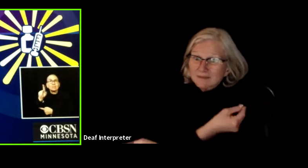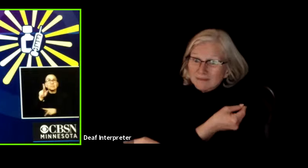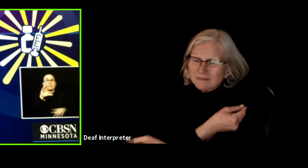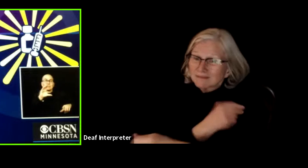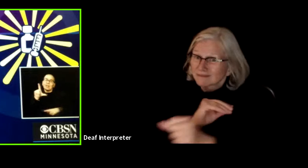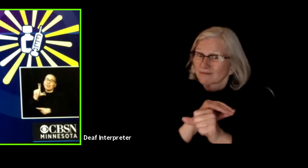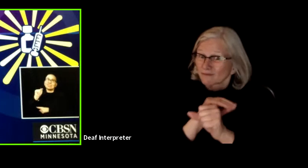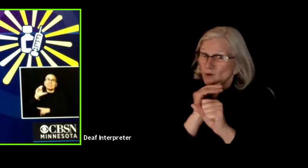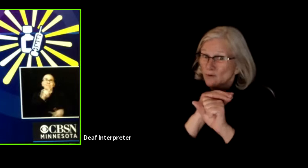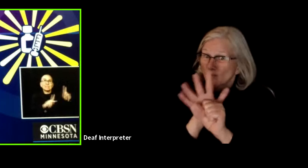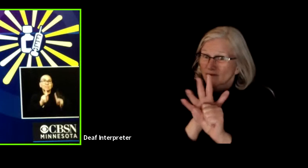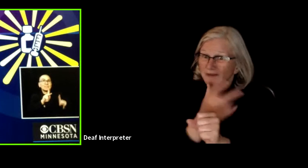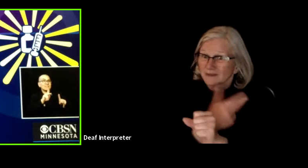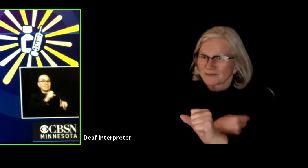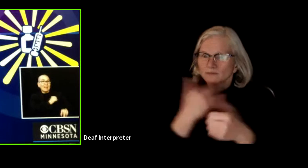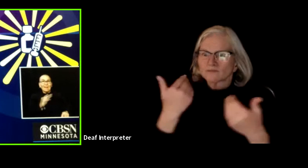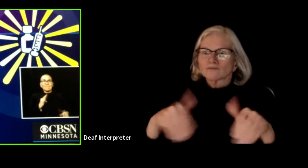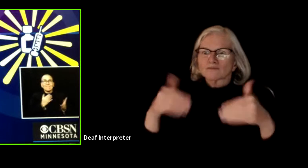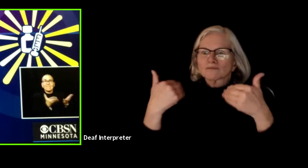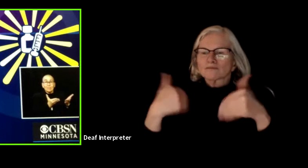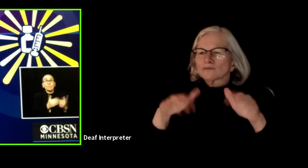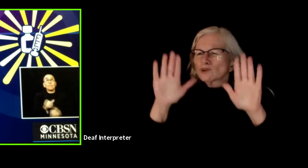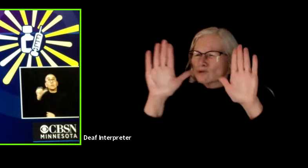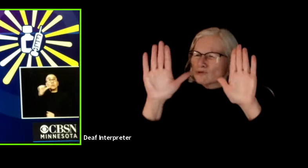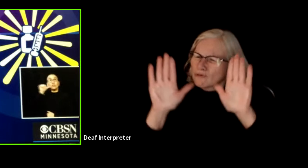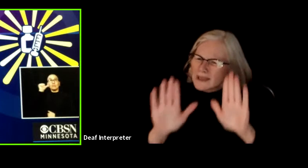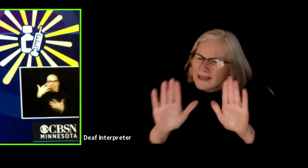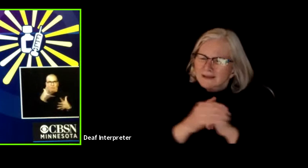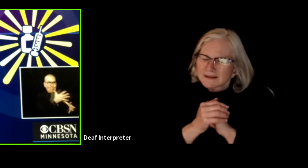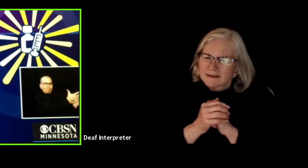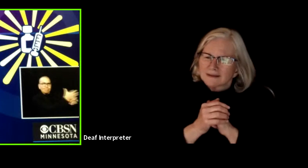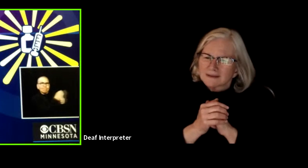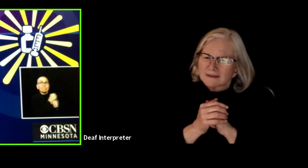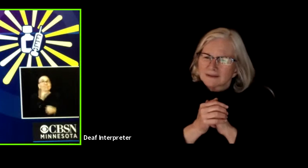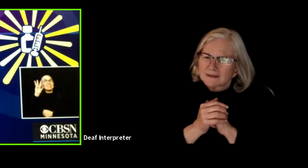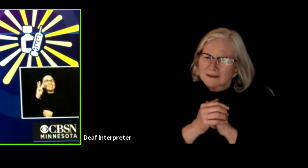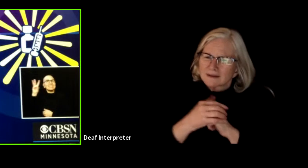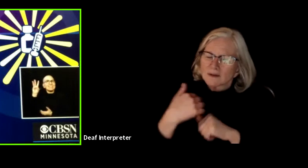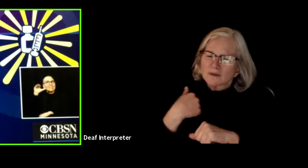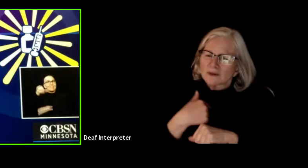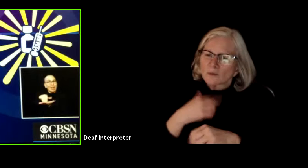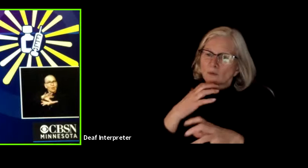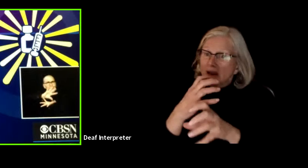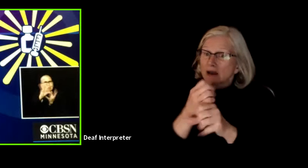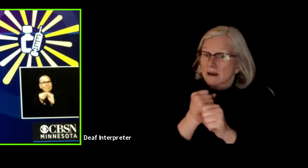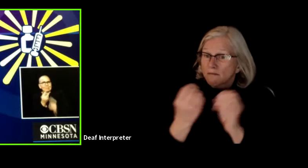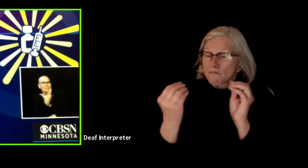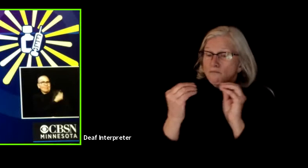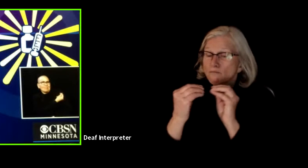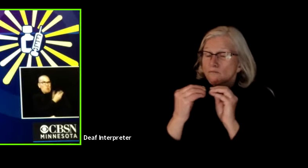NOTICE YESTERDAY WE'LL RECEIVE ANOTHER 66,000 DOSES BY MONDAY. OUR LITTLE ONES ARE GOING BACK